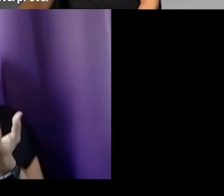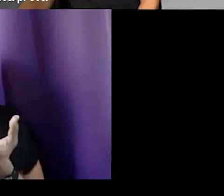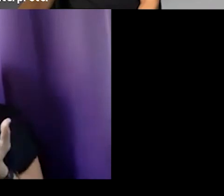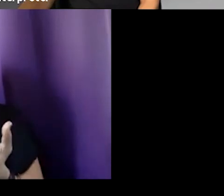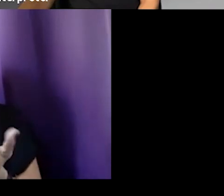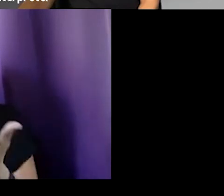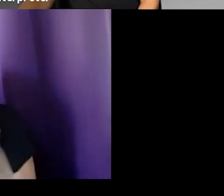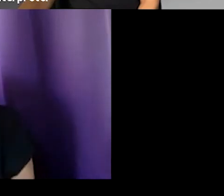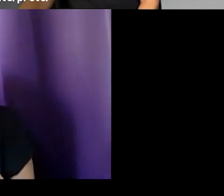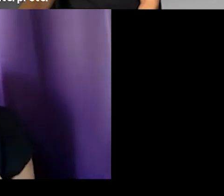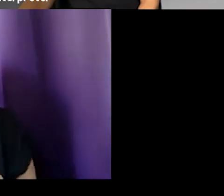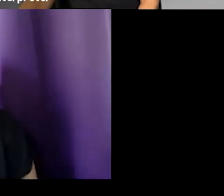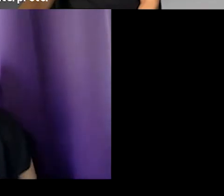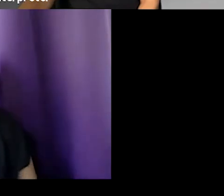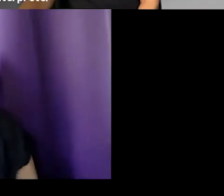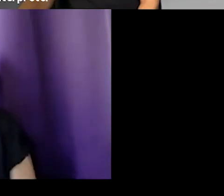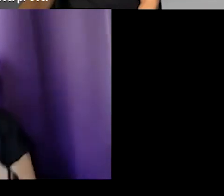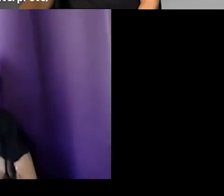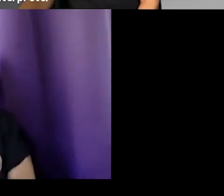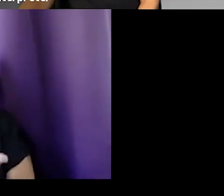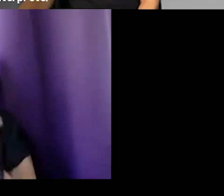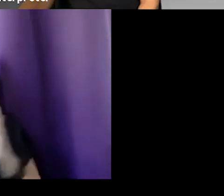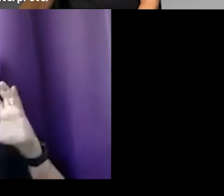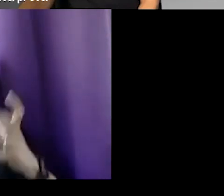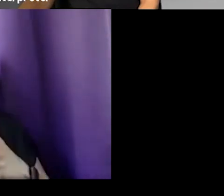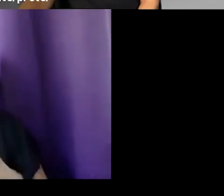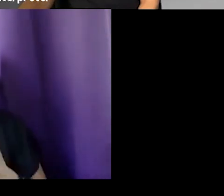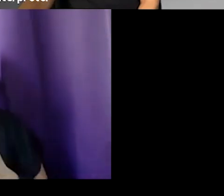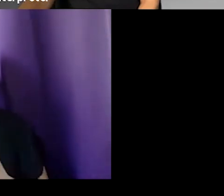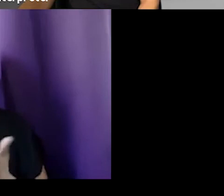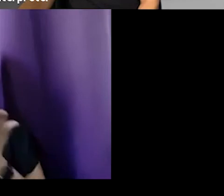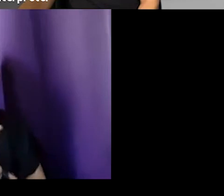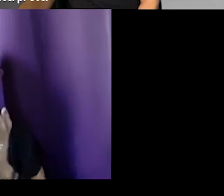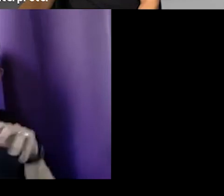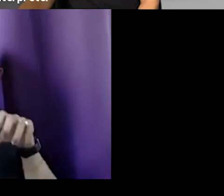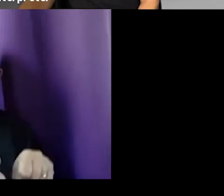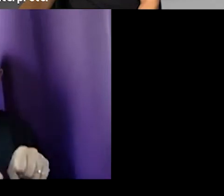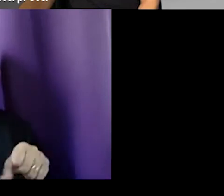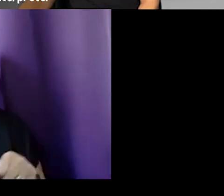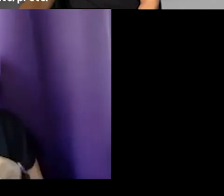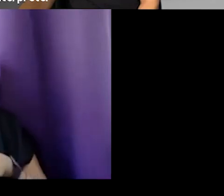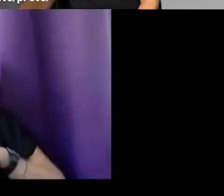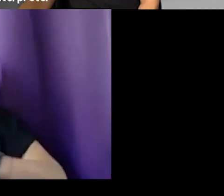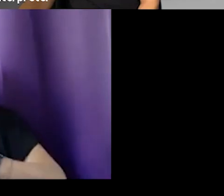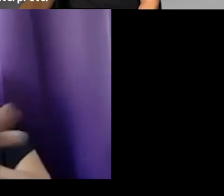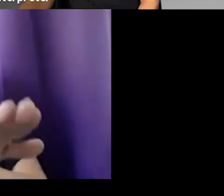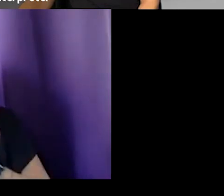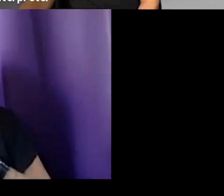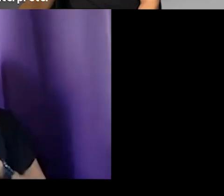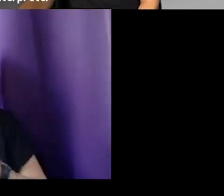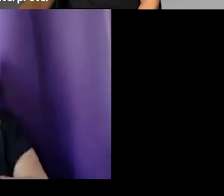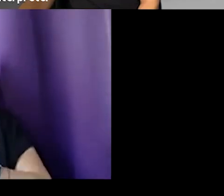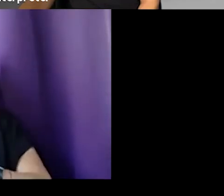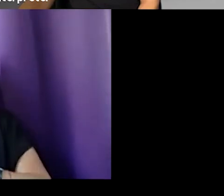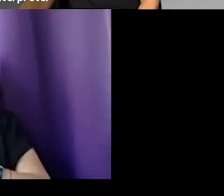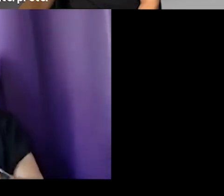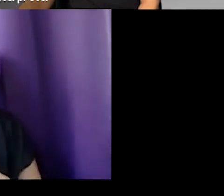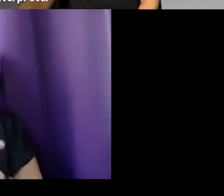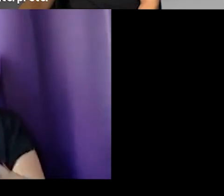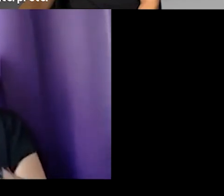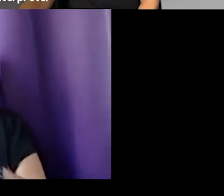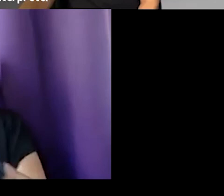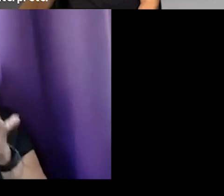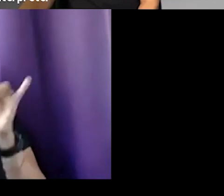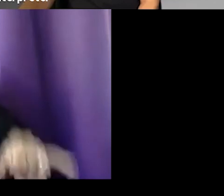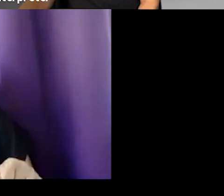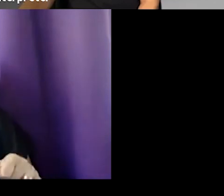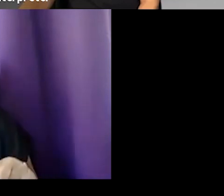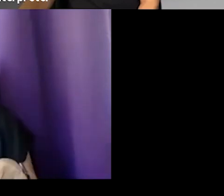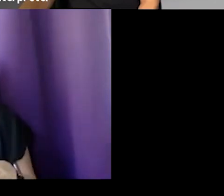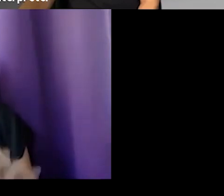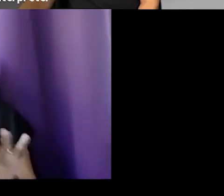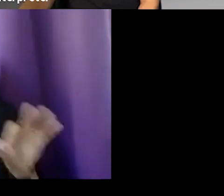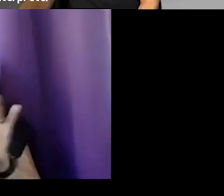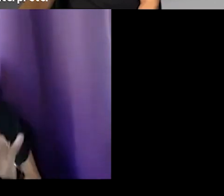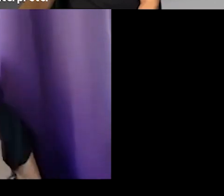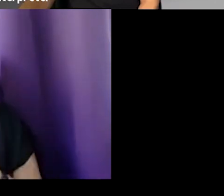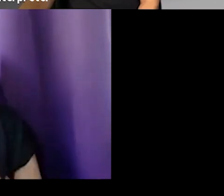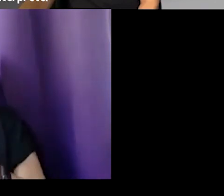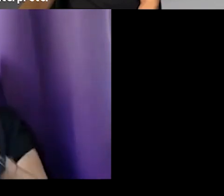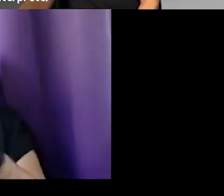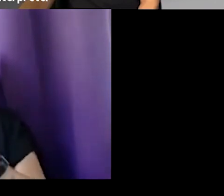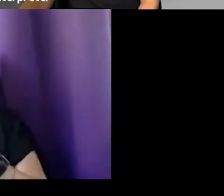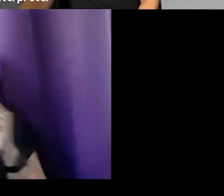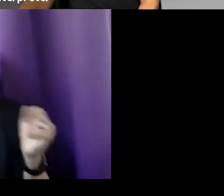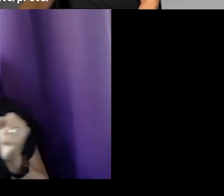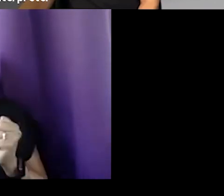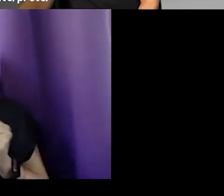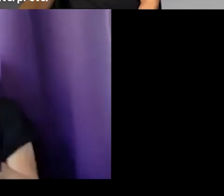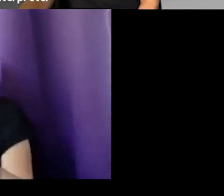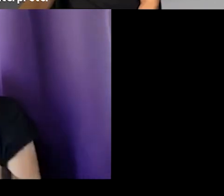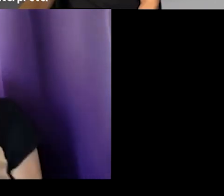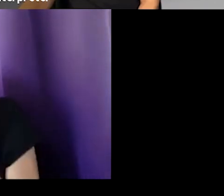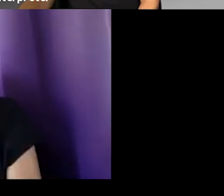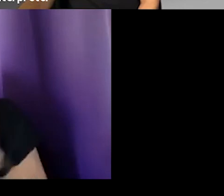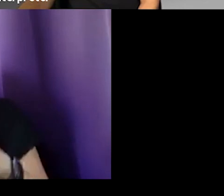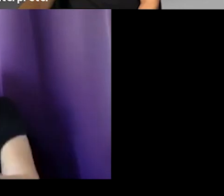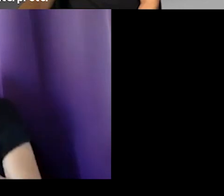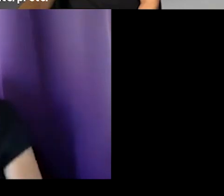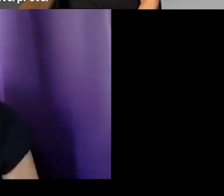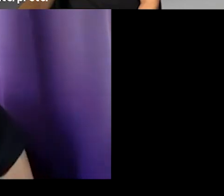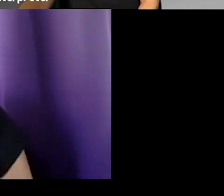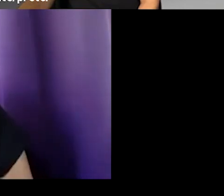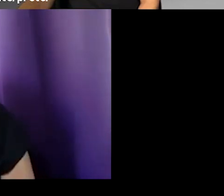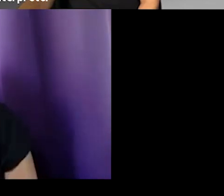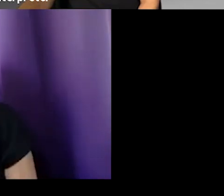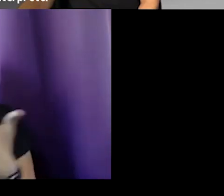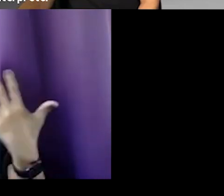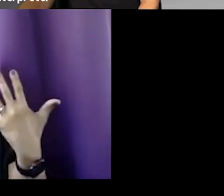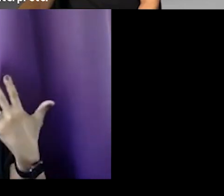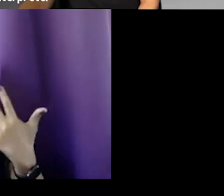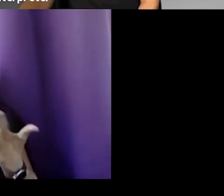of our streets and roads and different kinds of built infrastructures that were shaping where people placed you know the community fridge. So looking at those details and this is why I think having the domain expertise of science technology studies, other